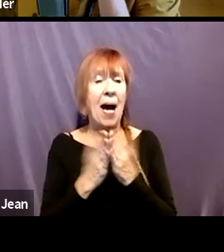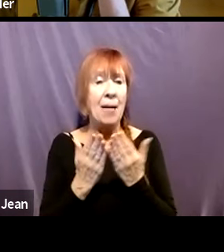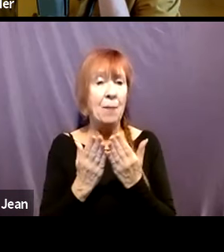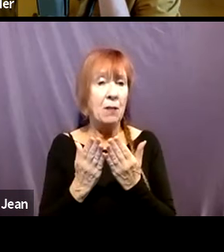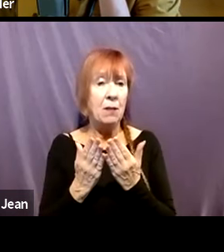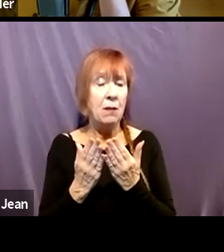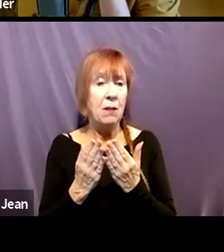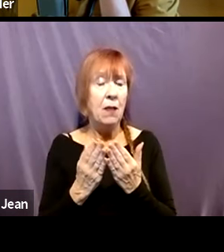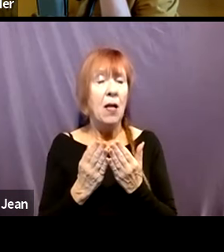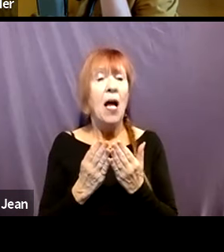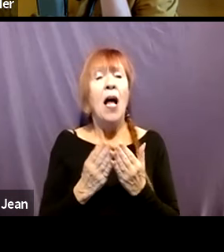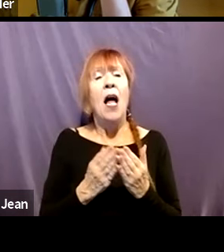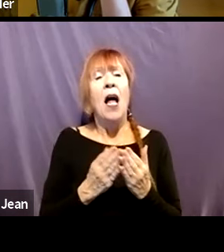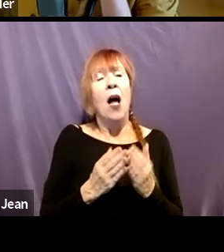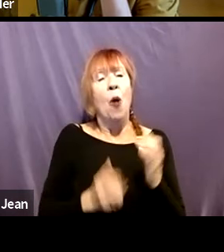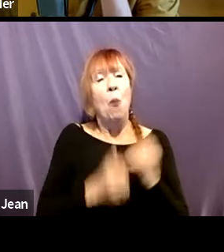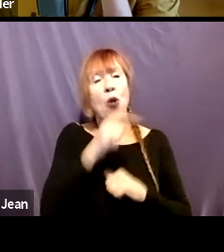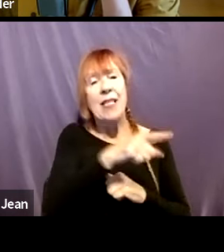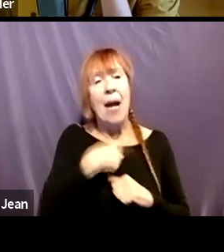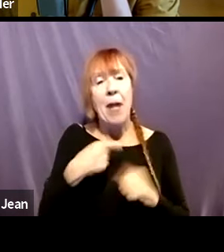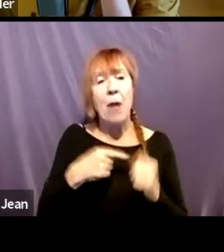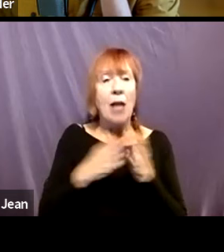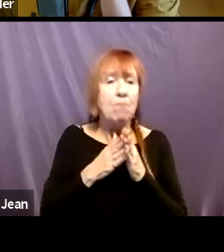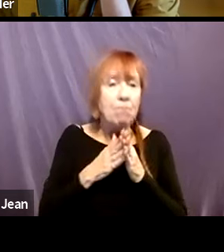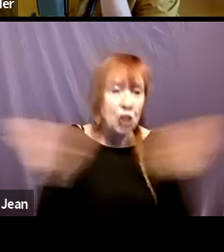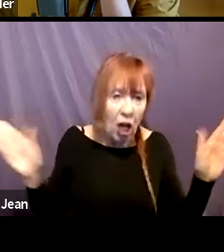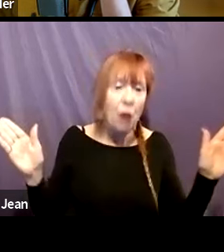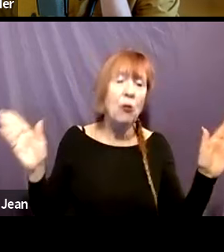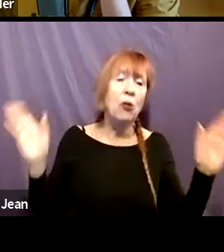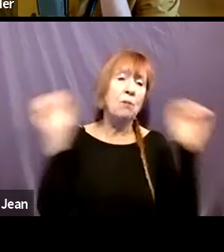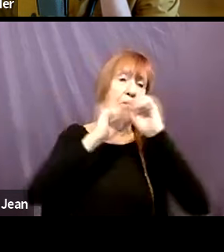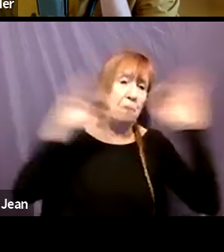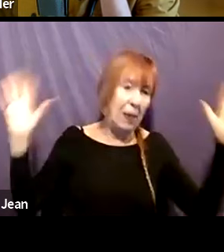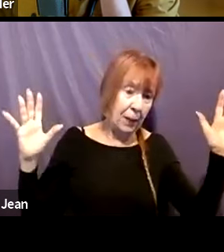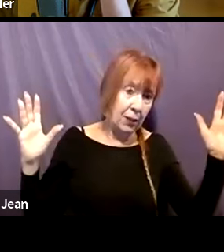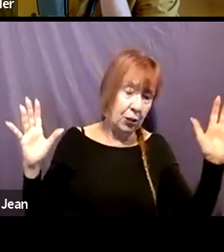and every series is different. If it's a procedural, then you get the procedural down,